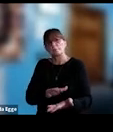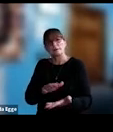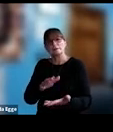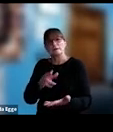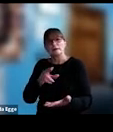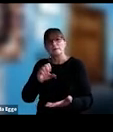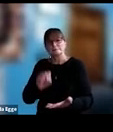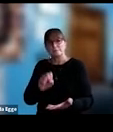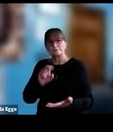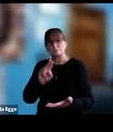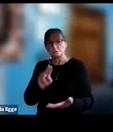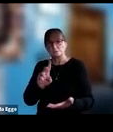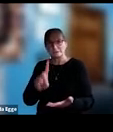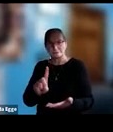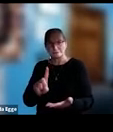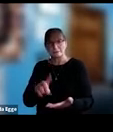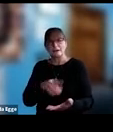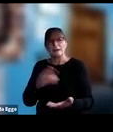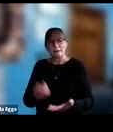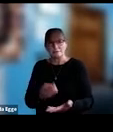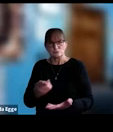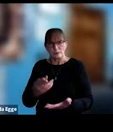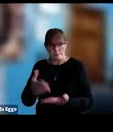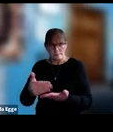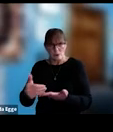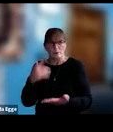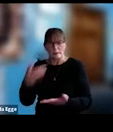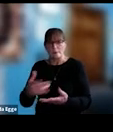and also documenting materiality in the medical summary report.